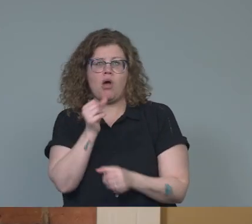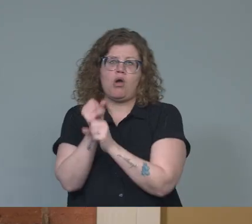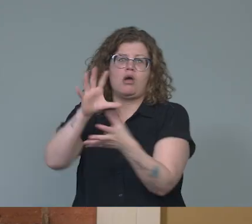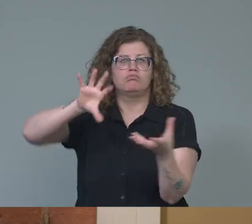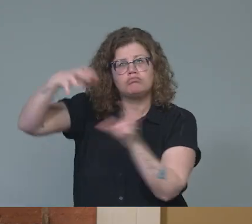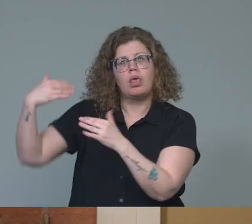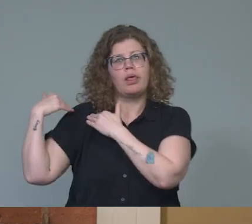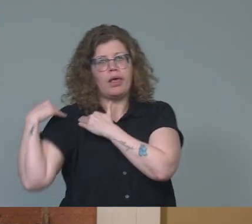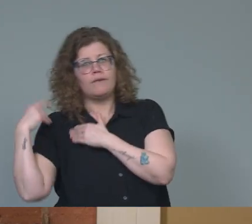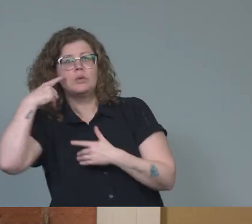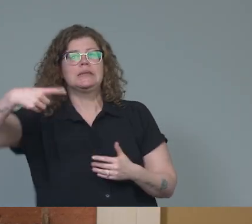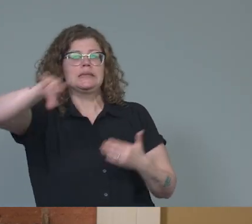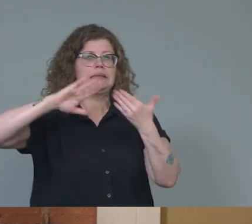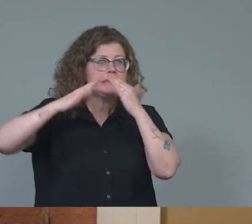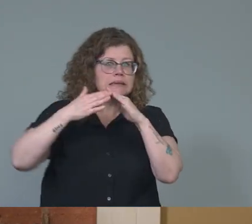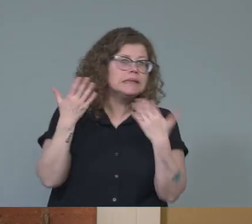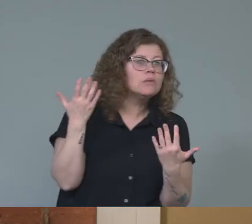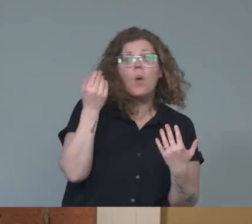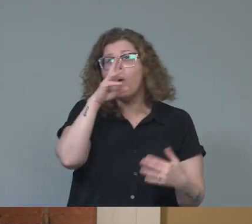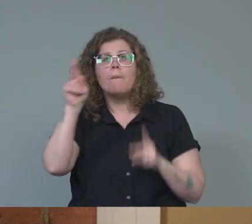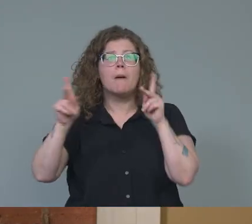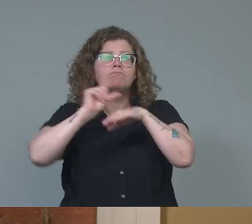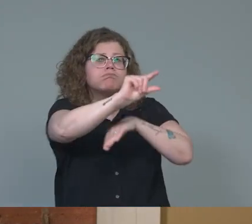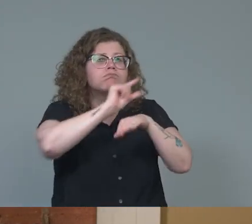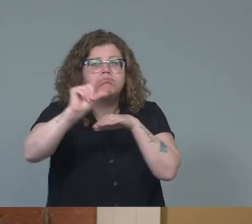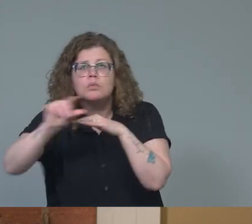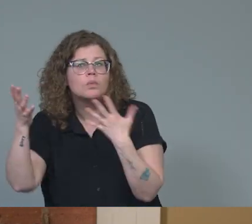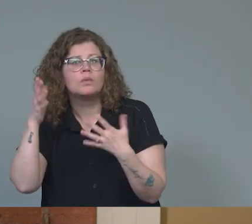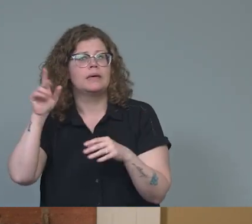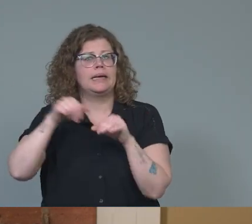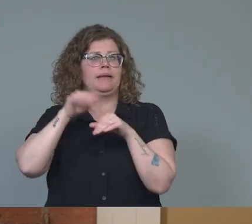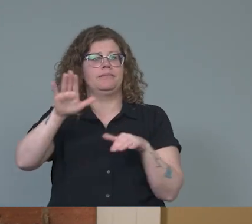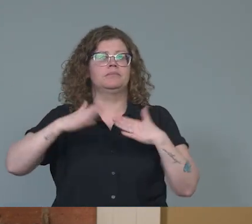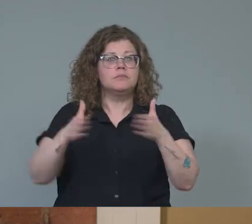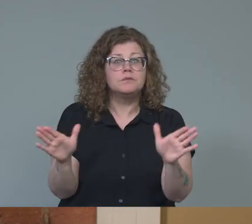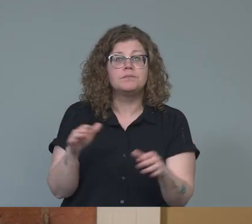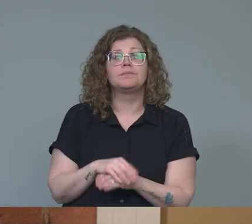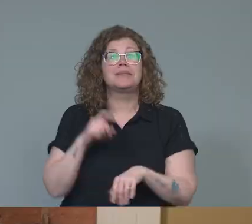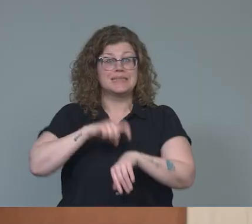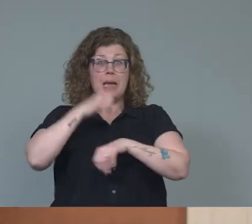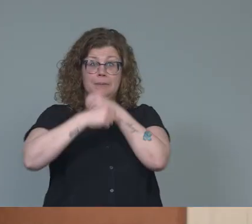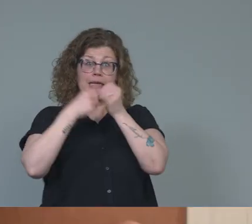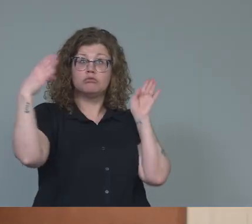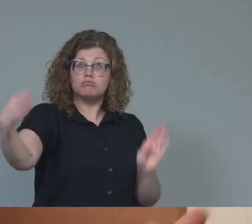when you're working with a fabricator to get a warranty from them as well. So it is standard in a public art contract that you would require